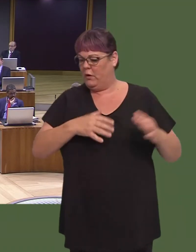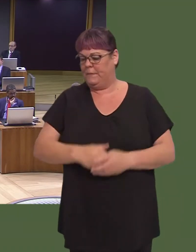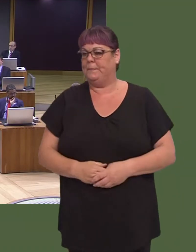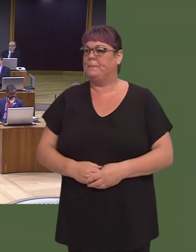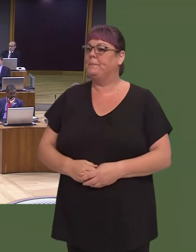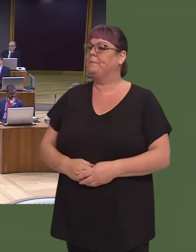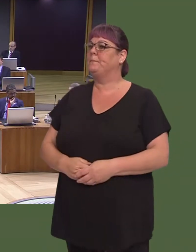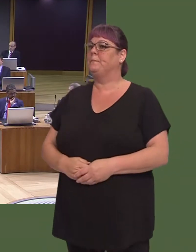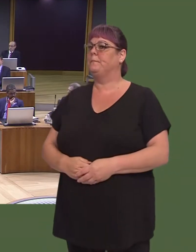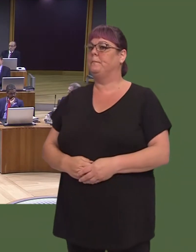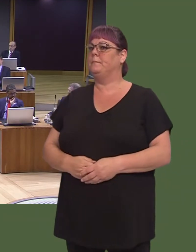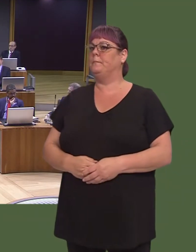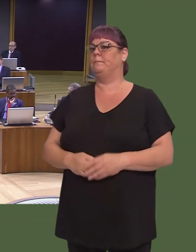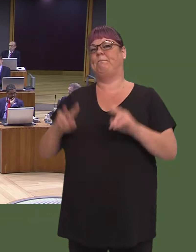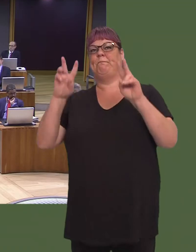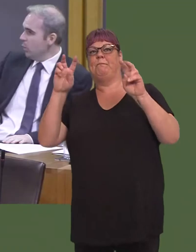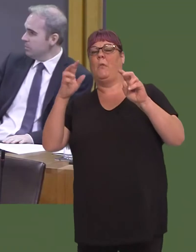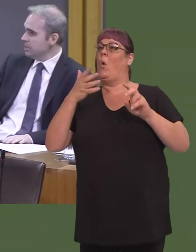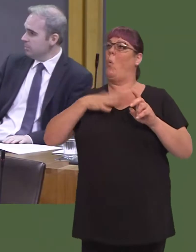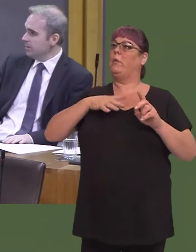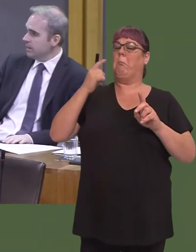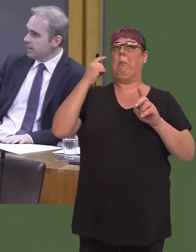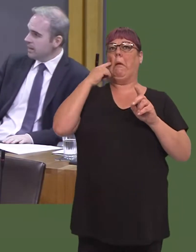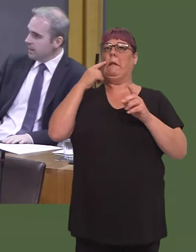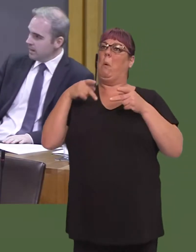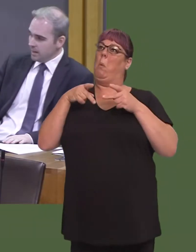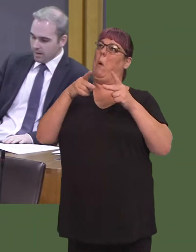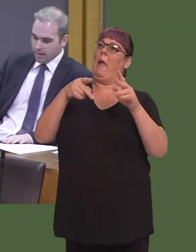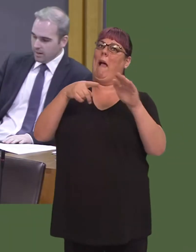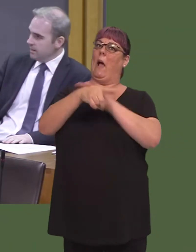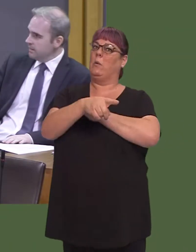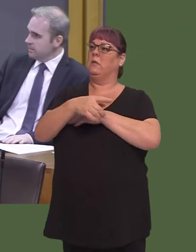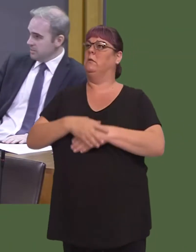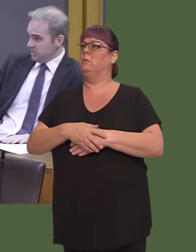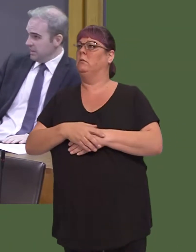to preserve and enhance our environment for the future, in the absence of that European